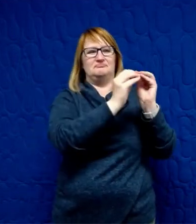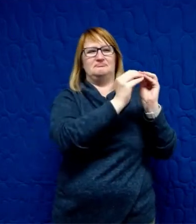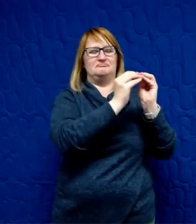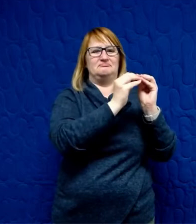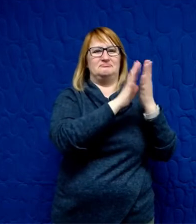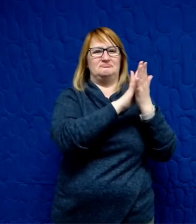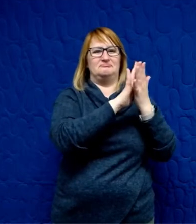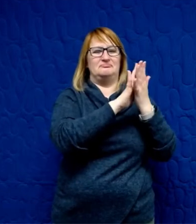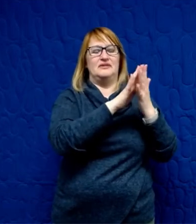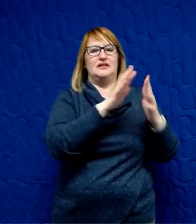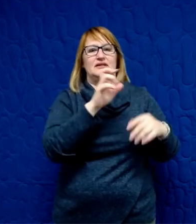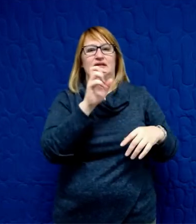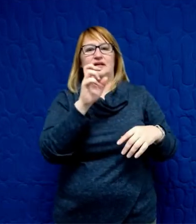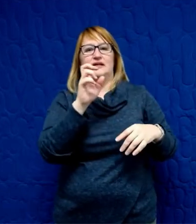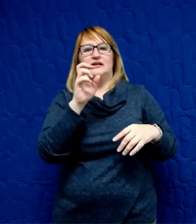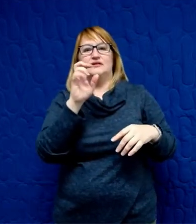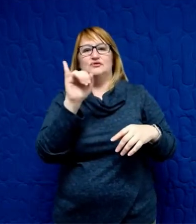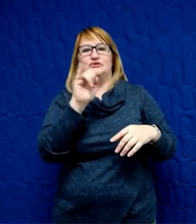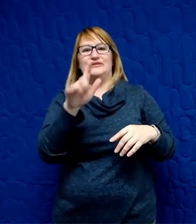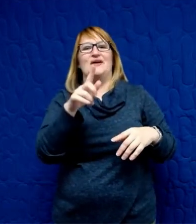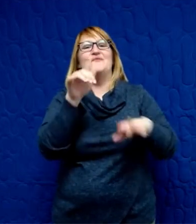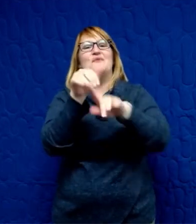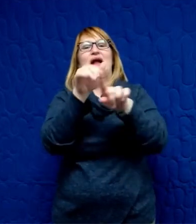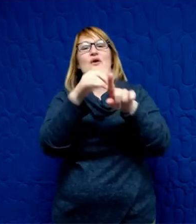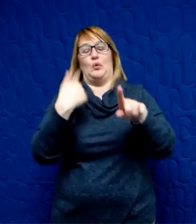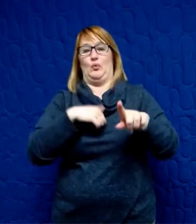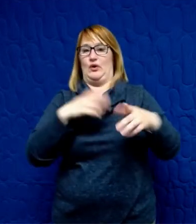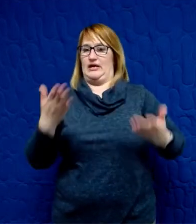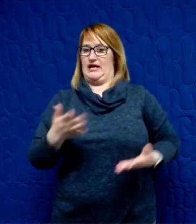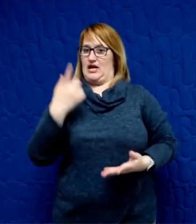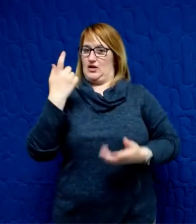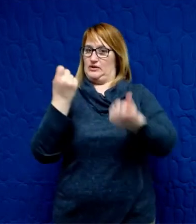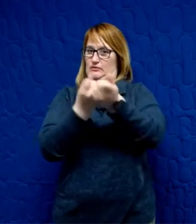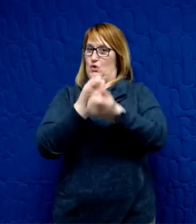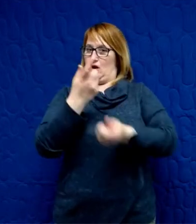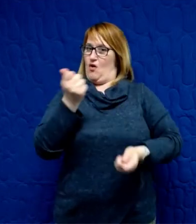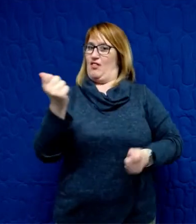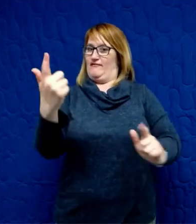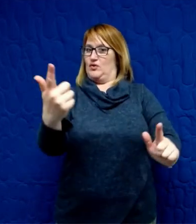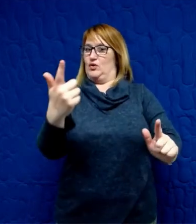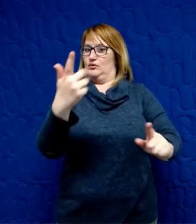we are here for you in these next seven and a half days to support you. So like